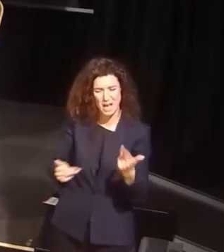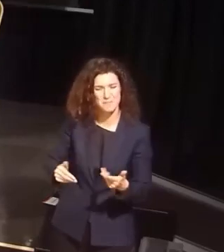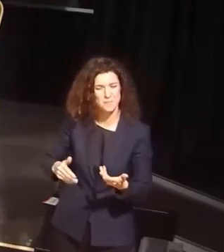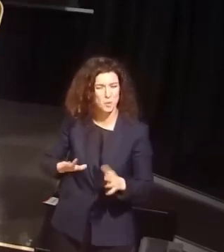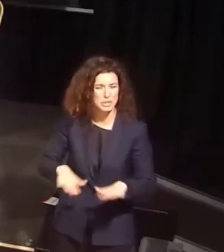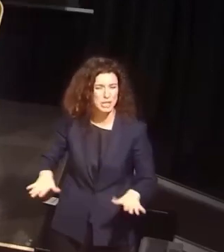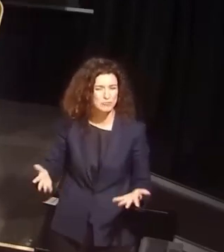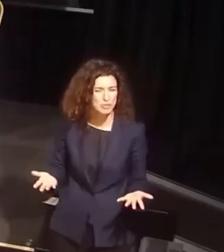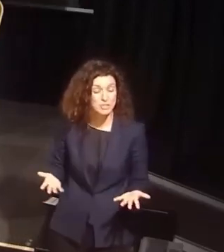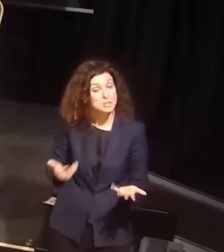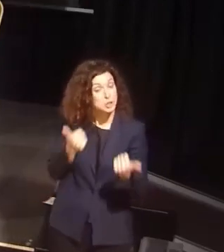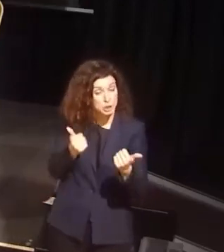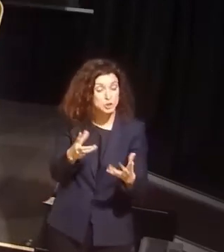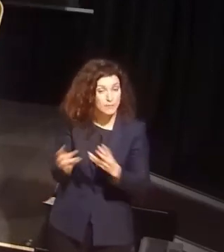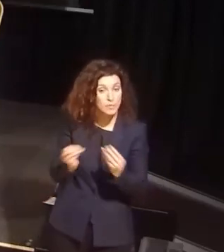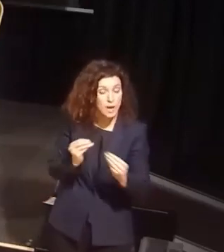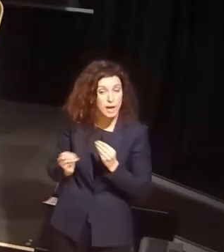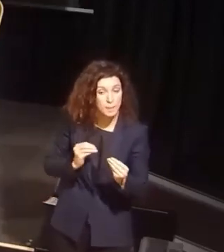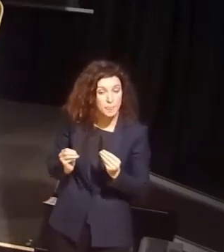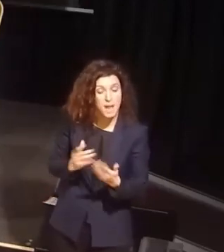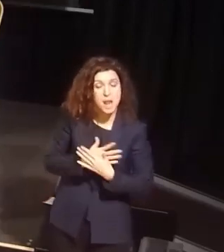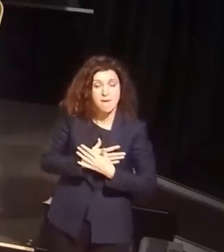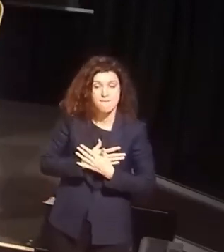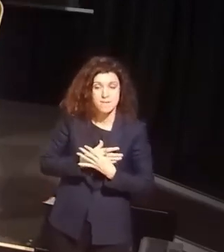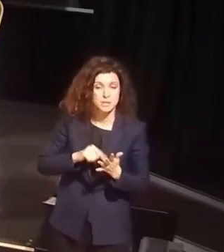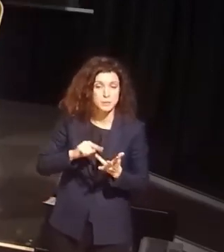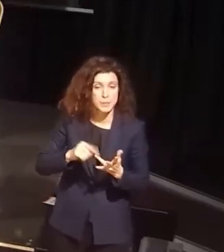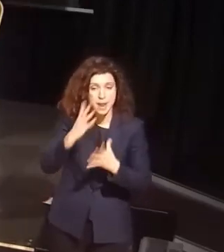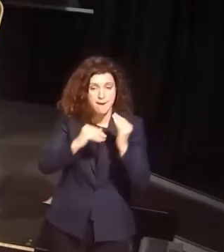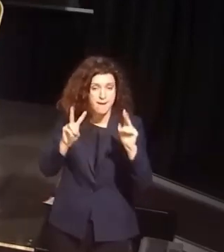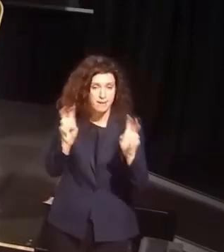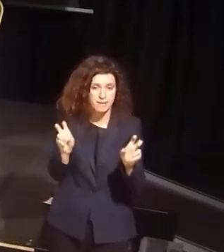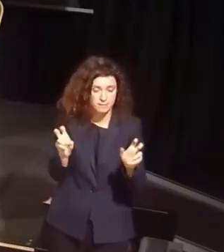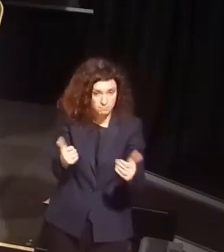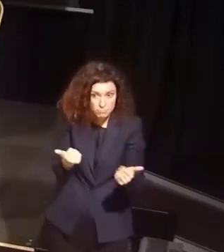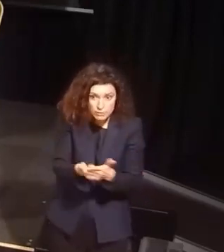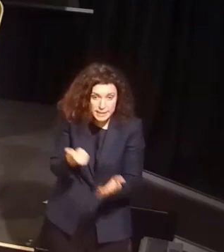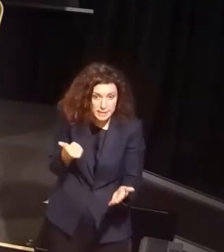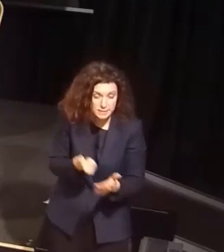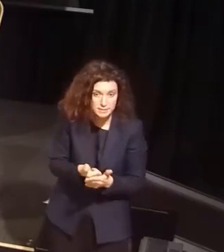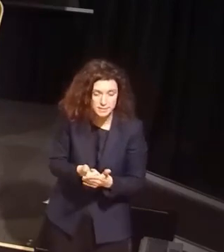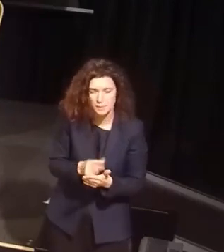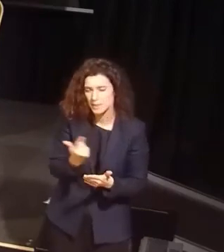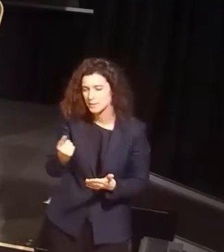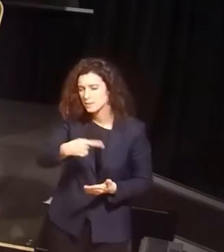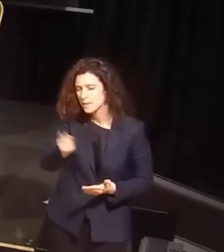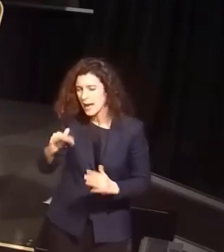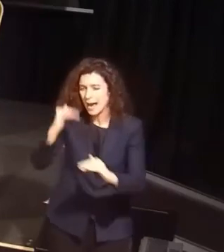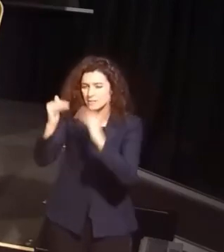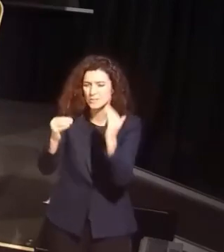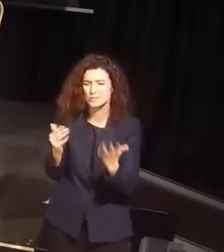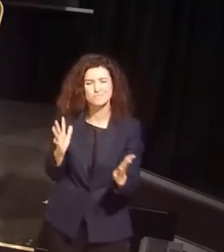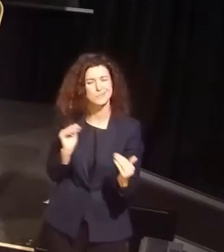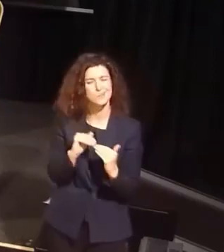It's a great software, don't get me wrong, we use it, but not everyone will. So, that kind of engagement,